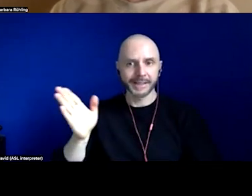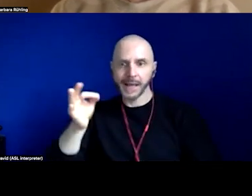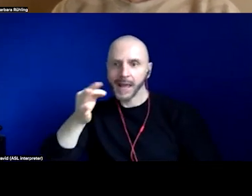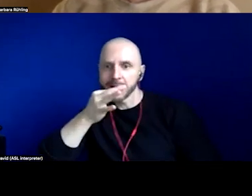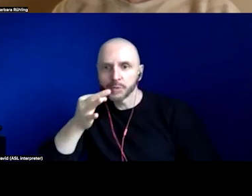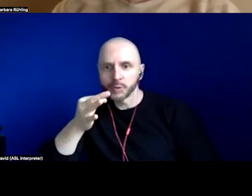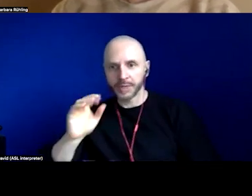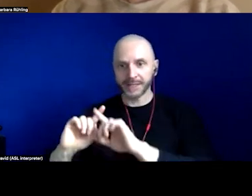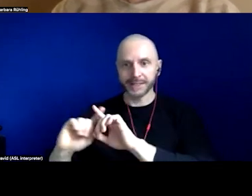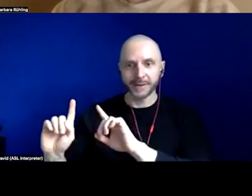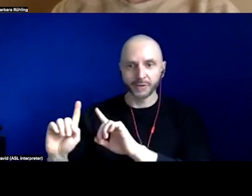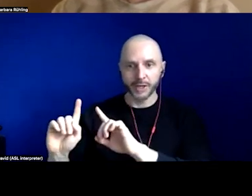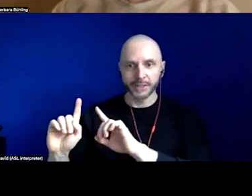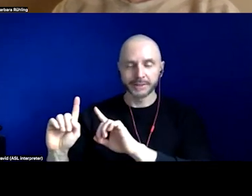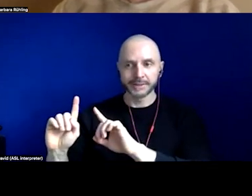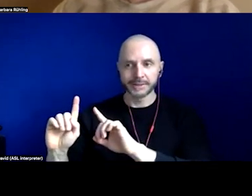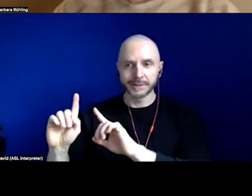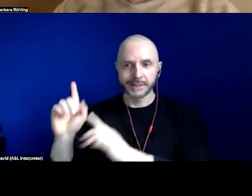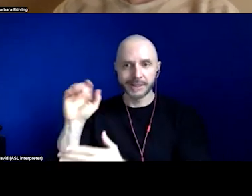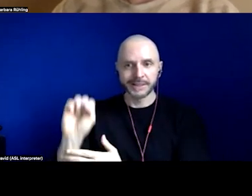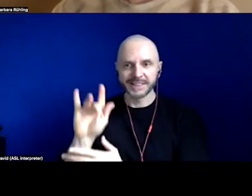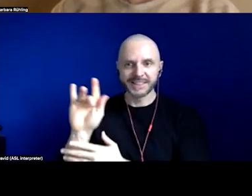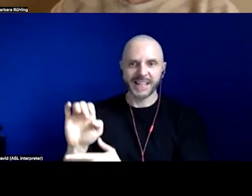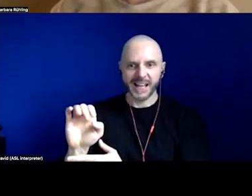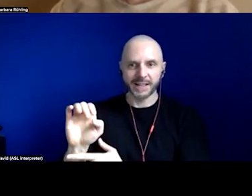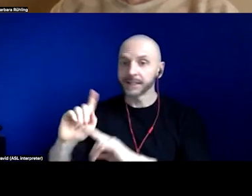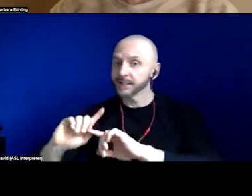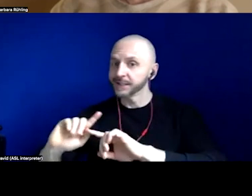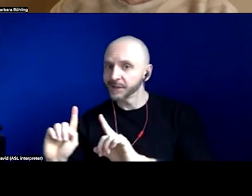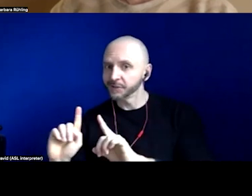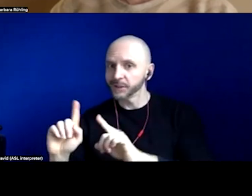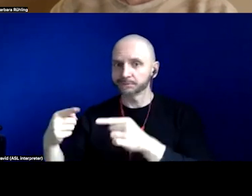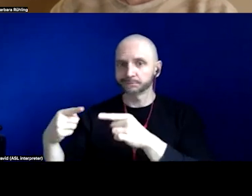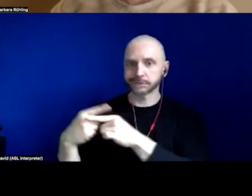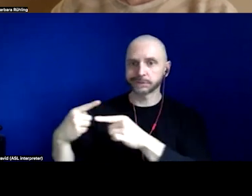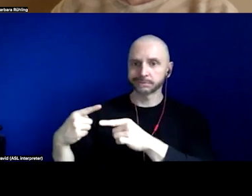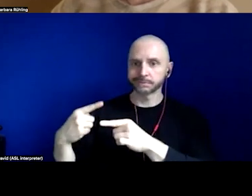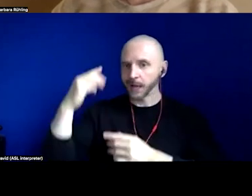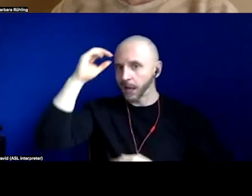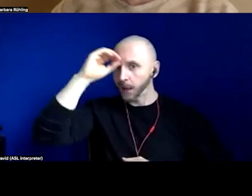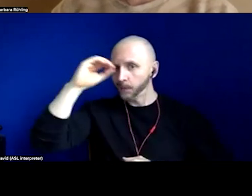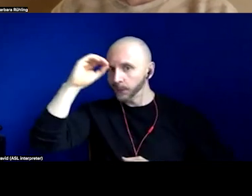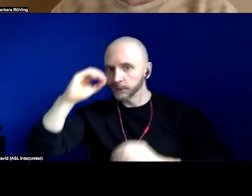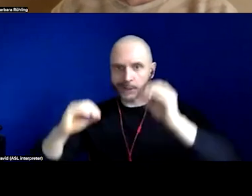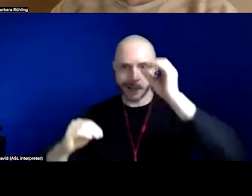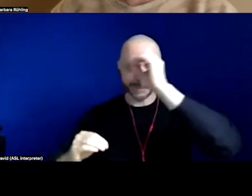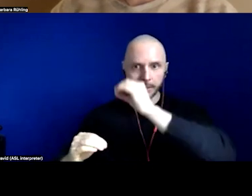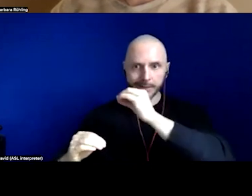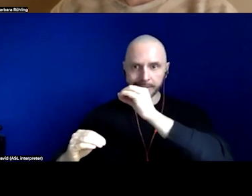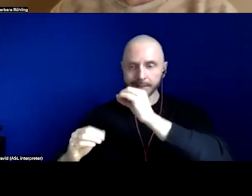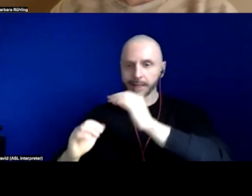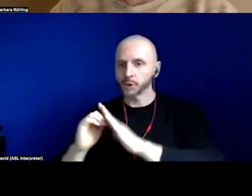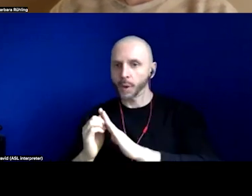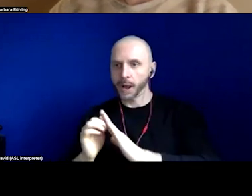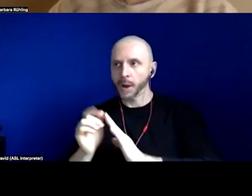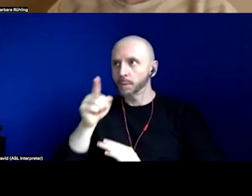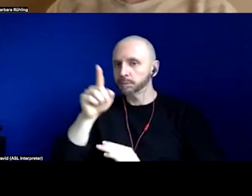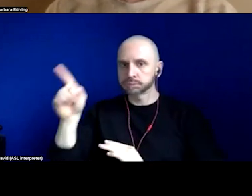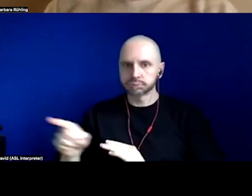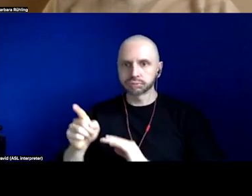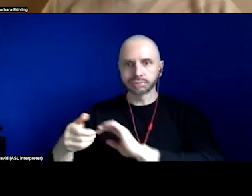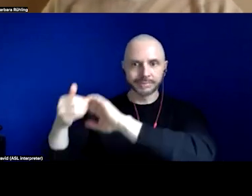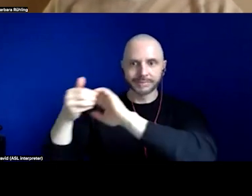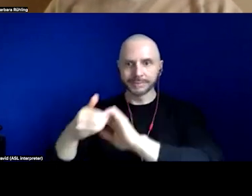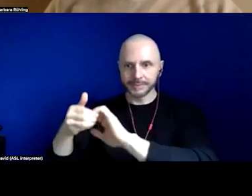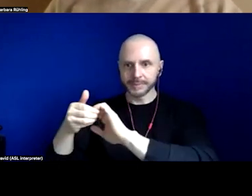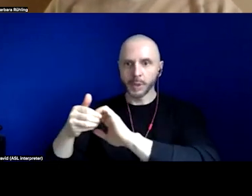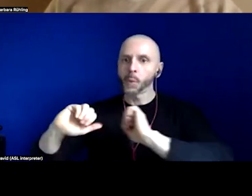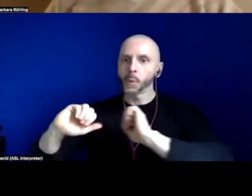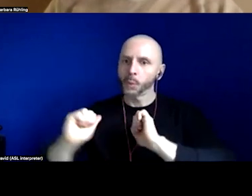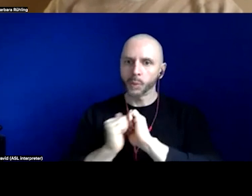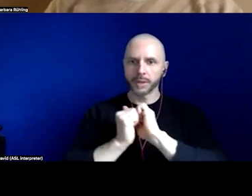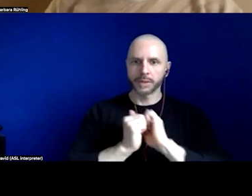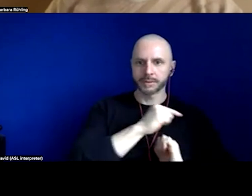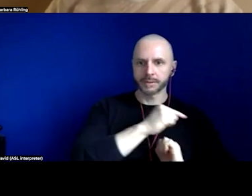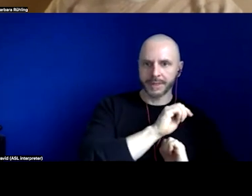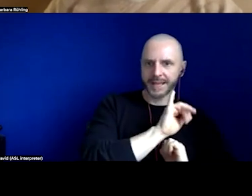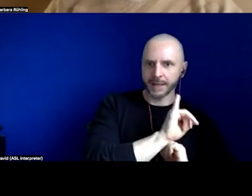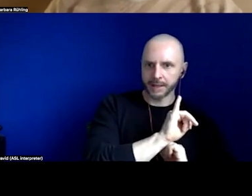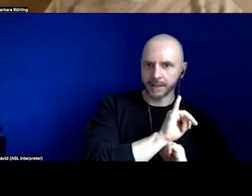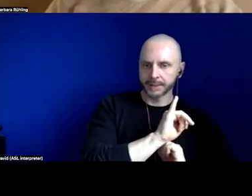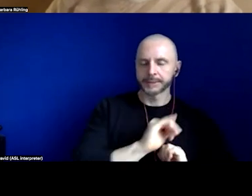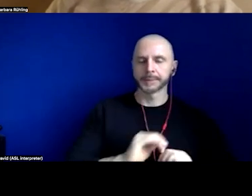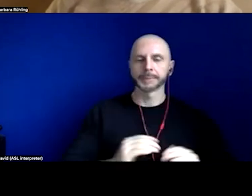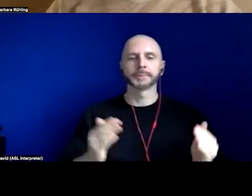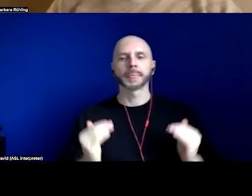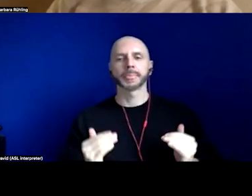And how can we do this now that AI is involved? Then we also thought about what is our approach